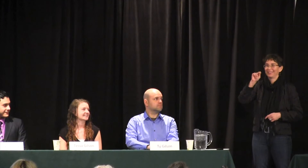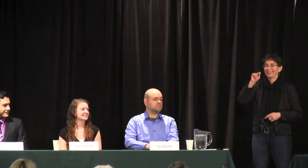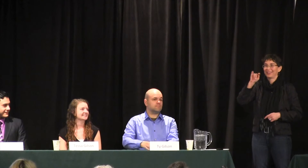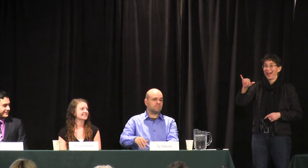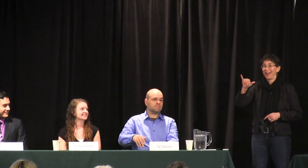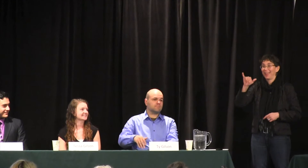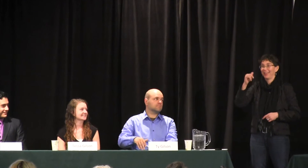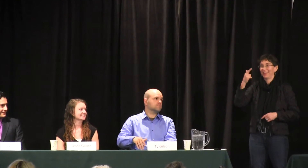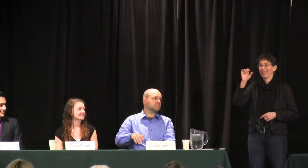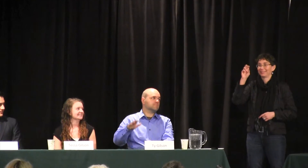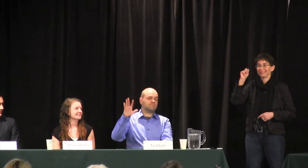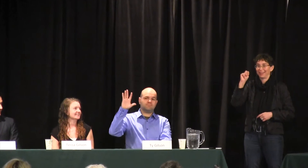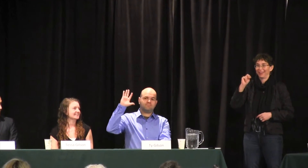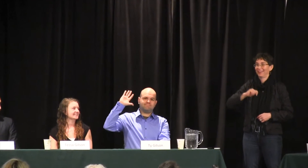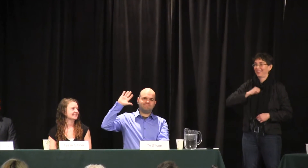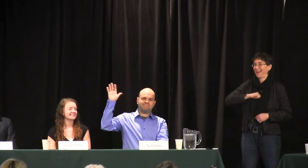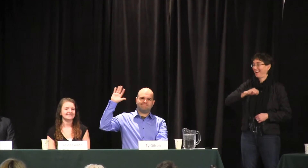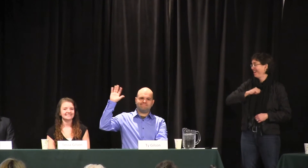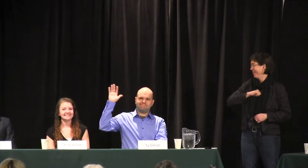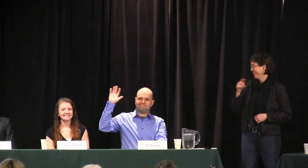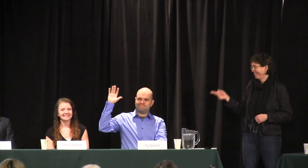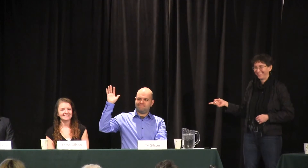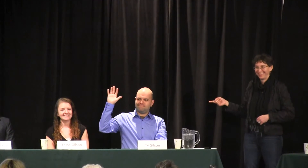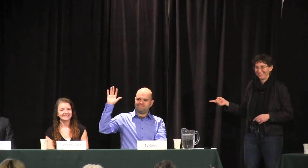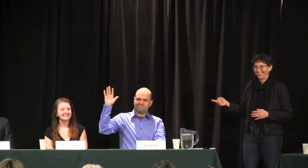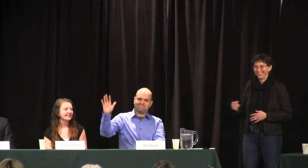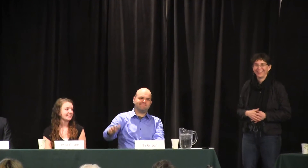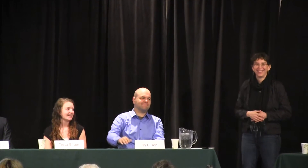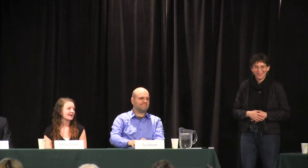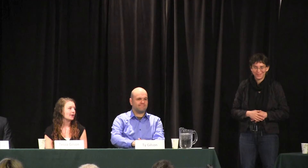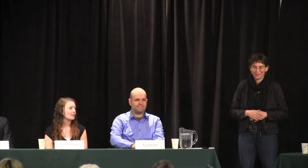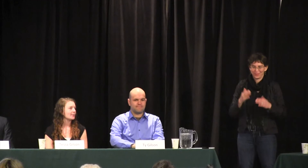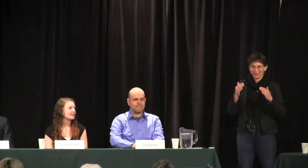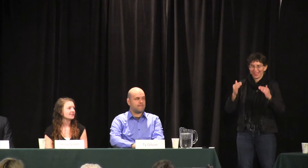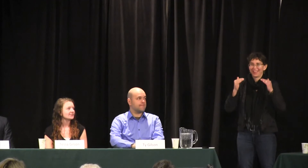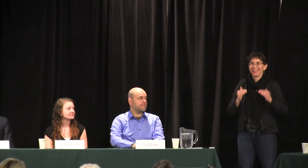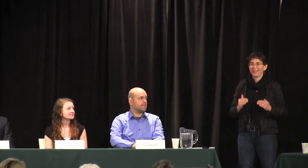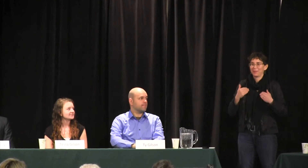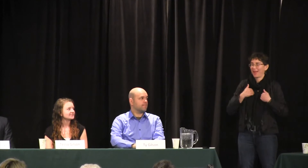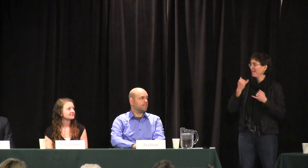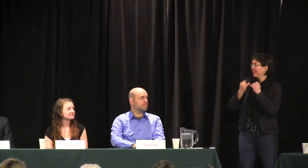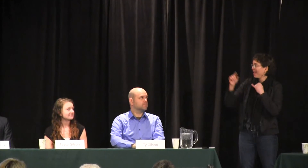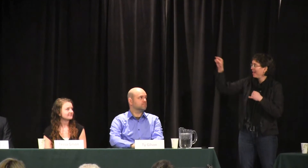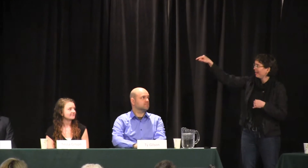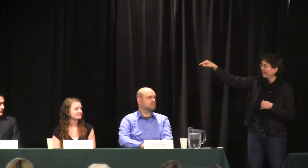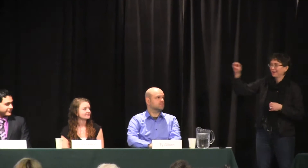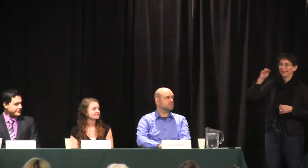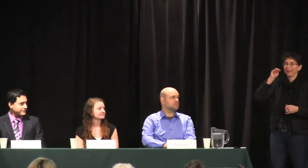And her brother next to her, Ty Gilson.